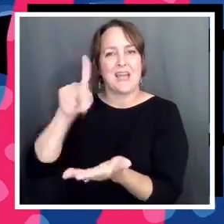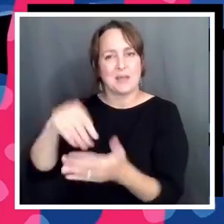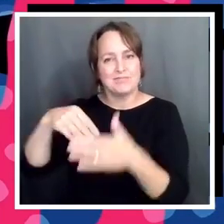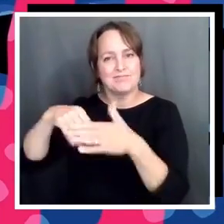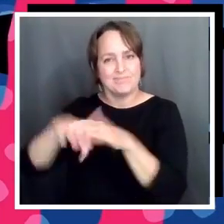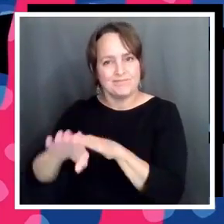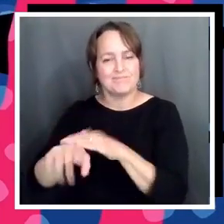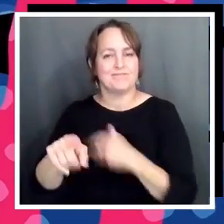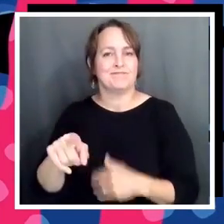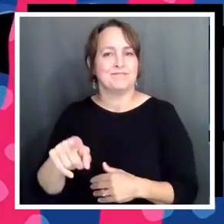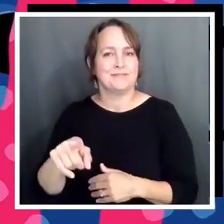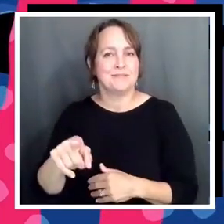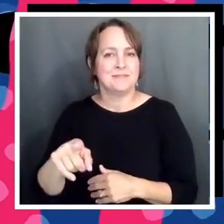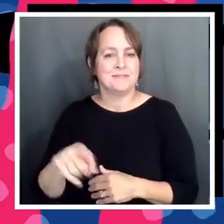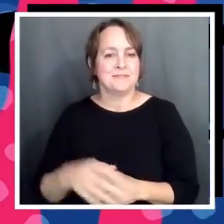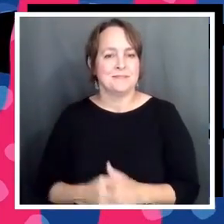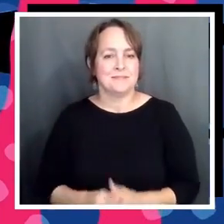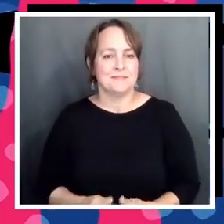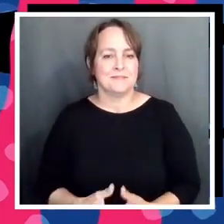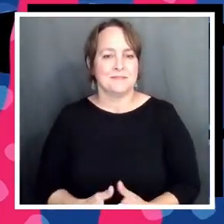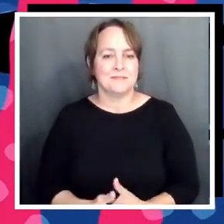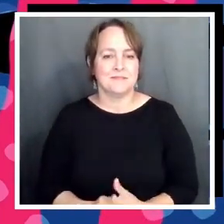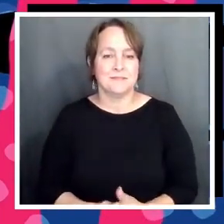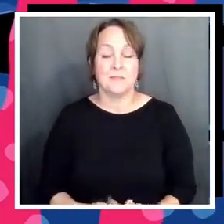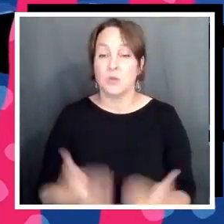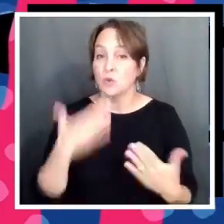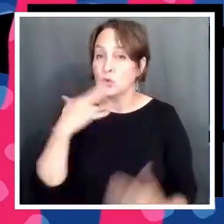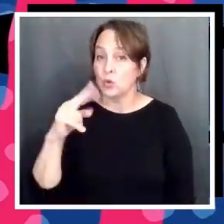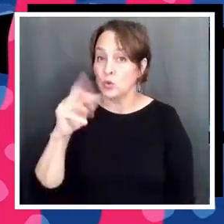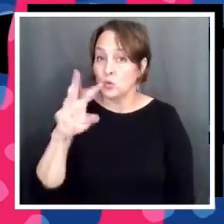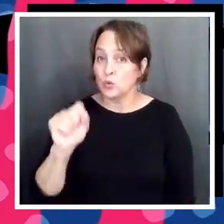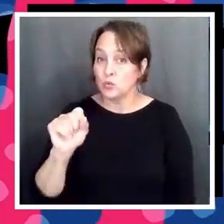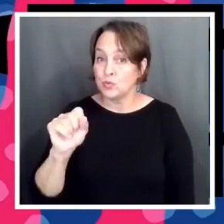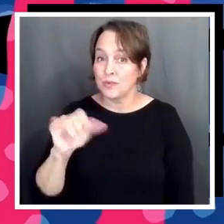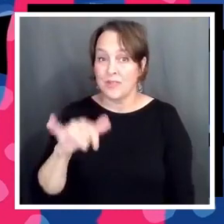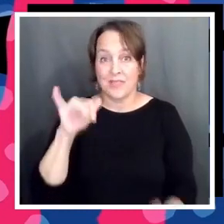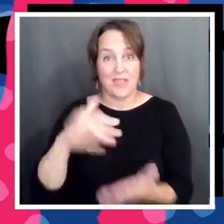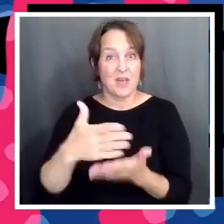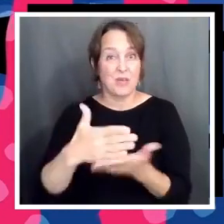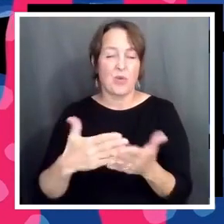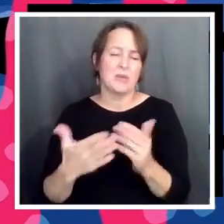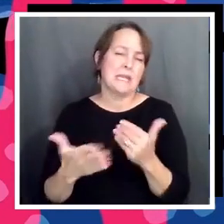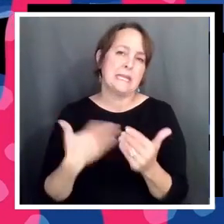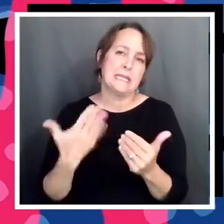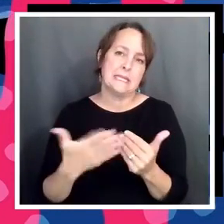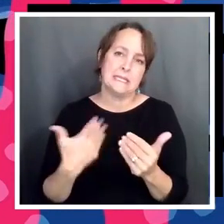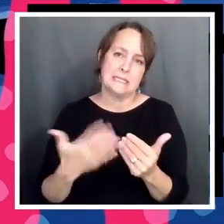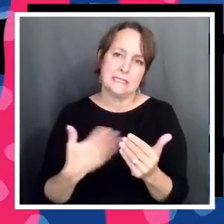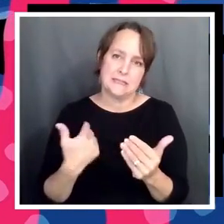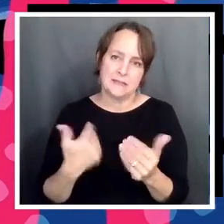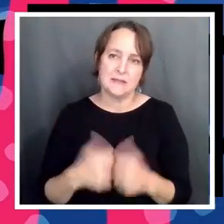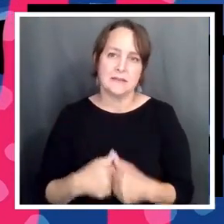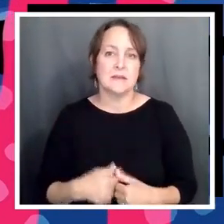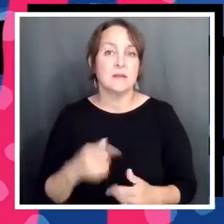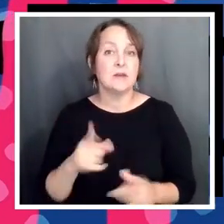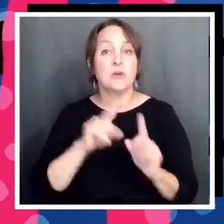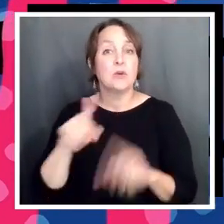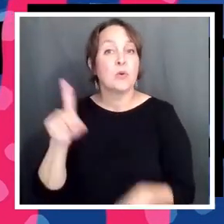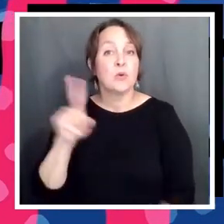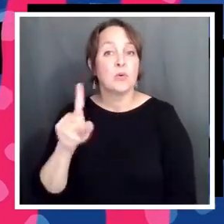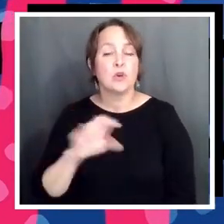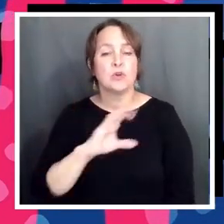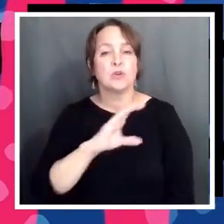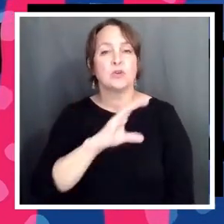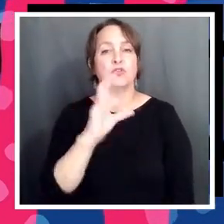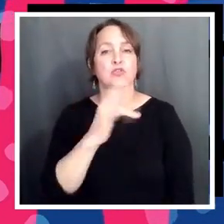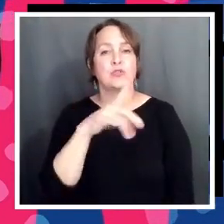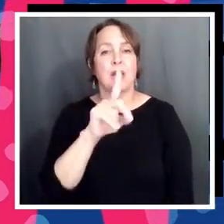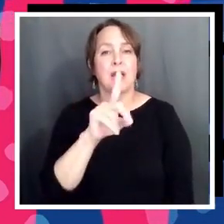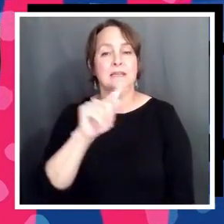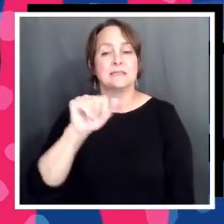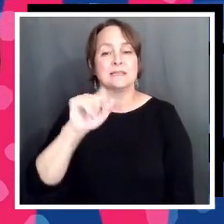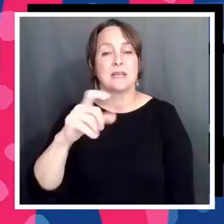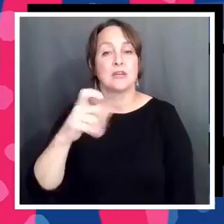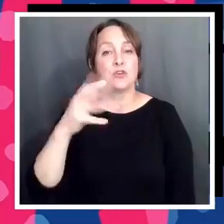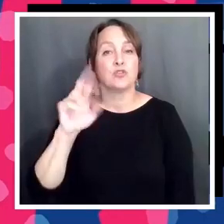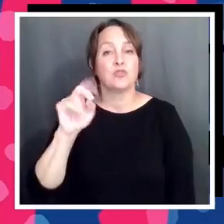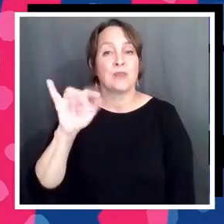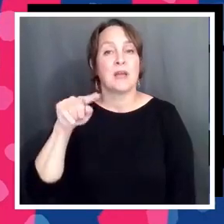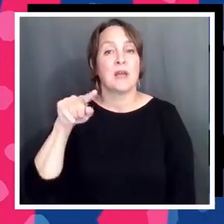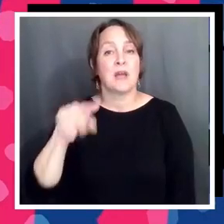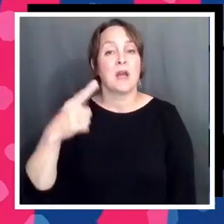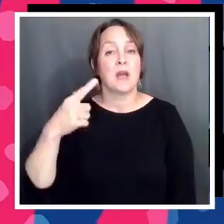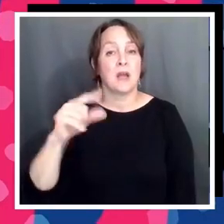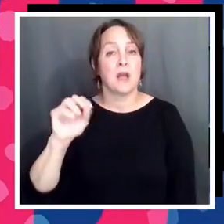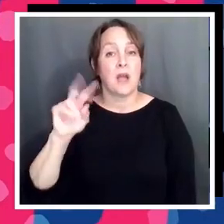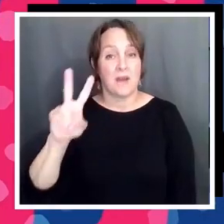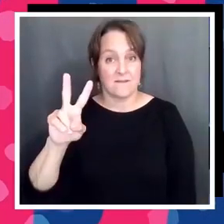THERE IS.